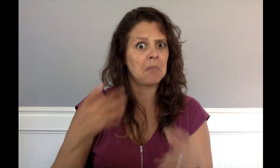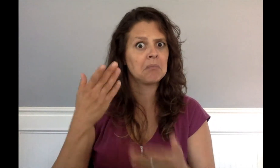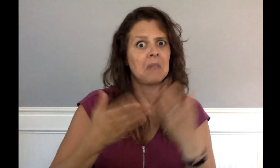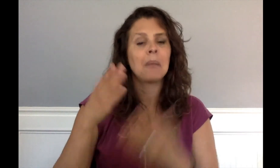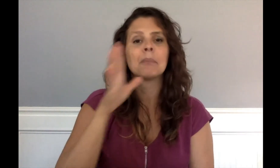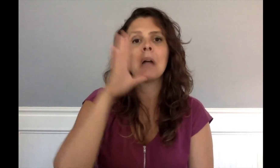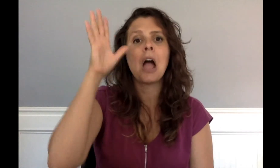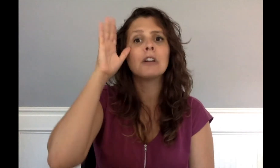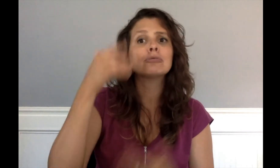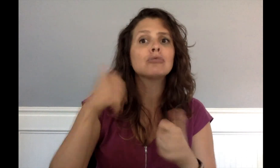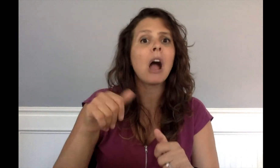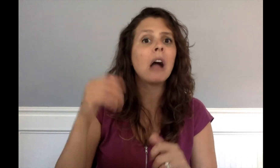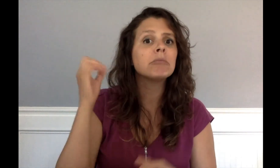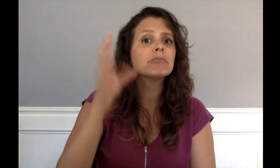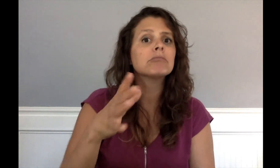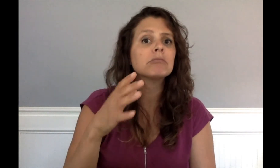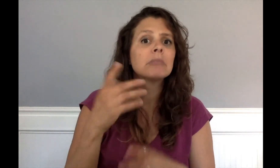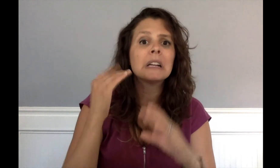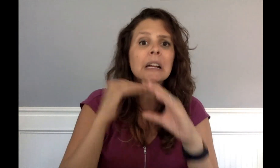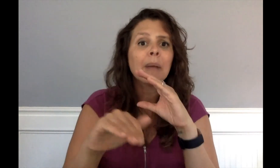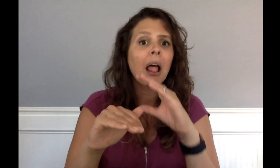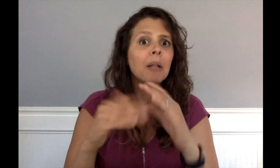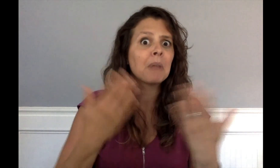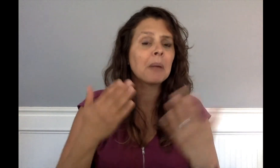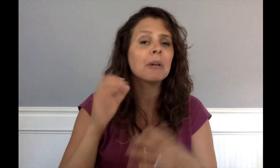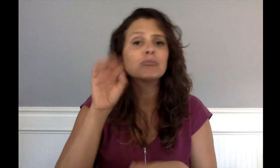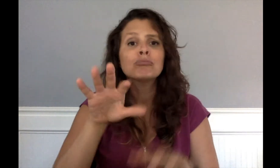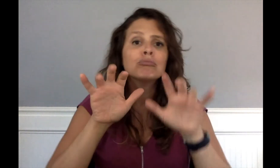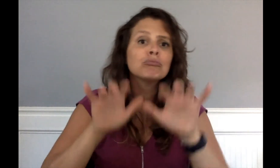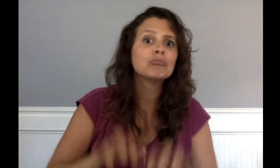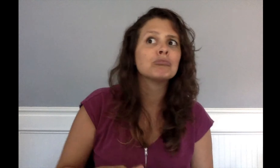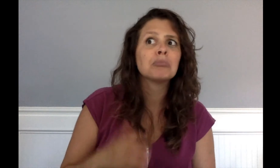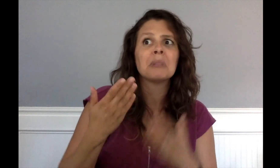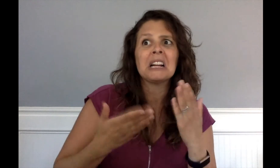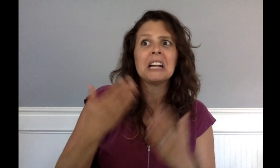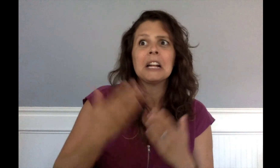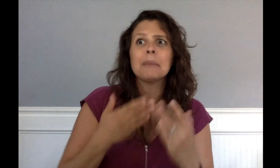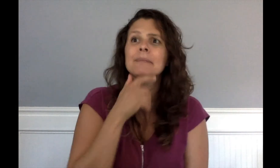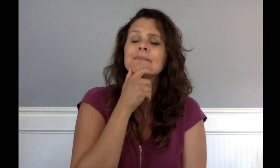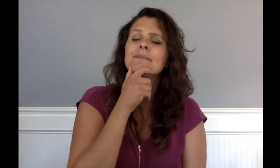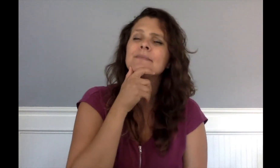mailed from South Africa, but maybe . . .